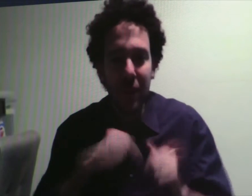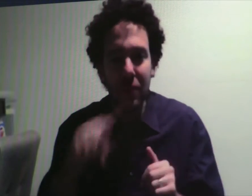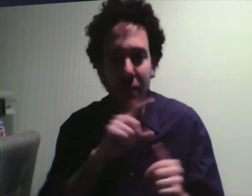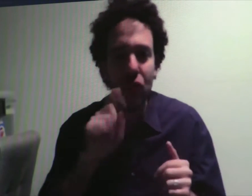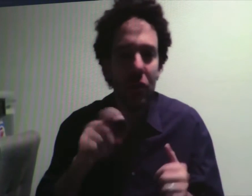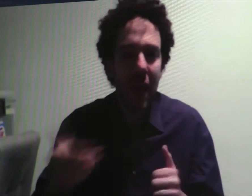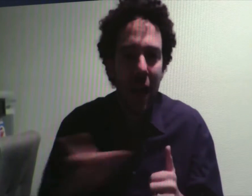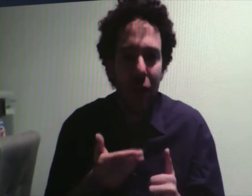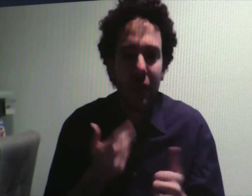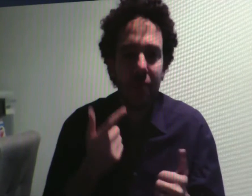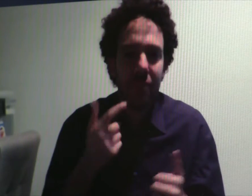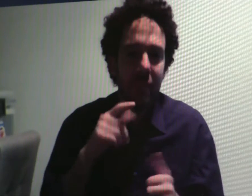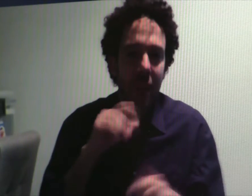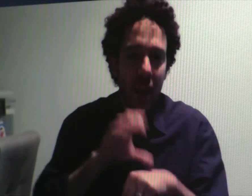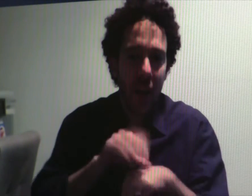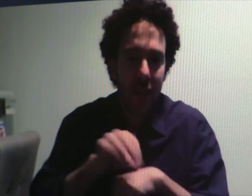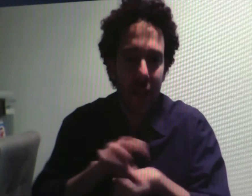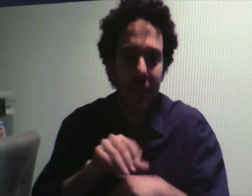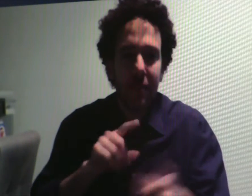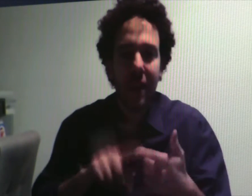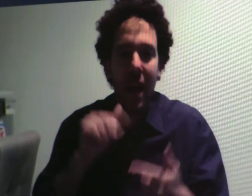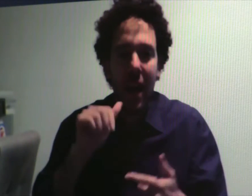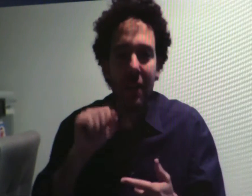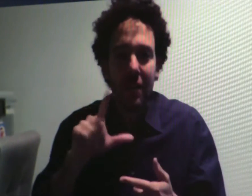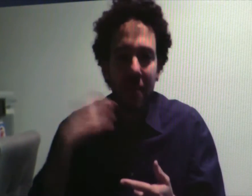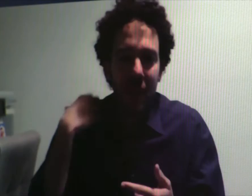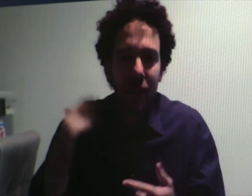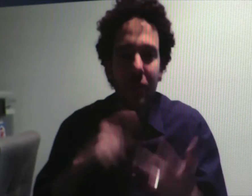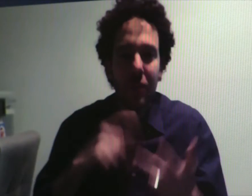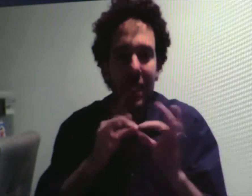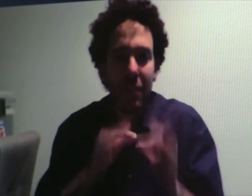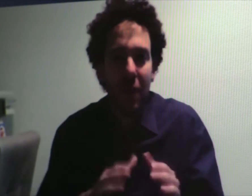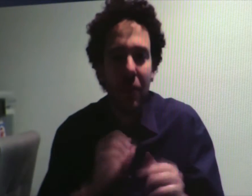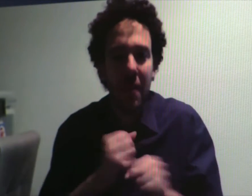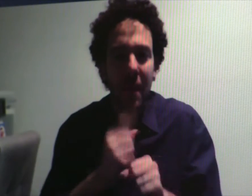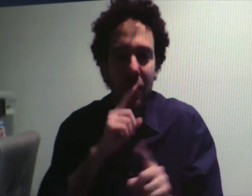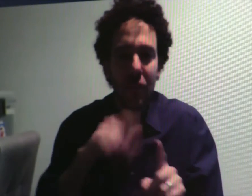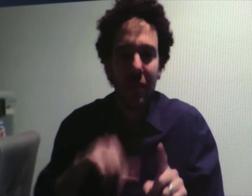I often tell hearing theatre companies, they should hire a consultant, or an ASL Master, and Interpreters,